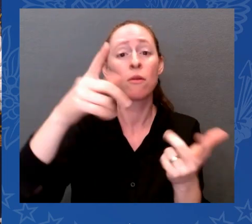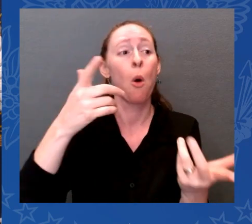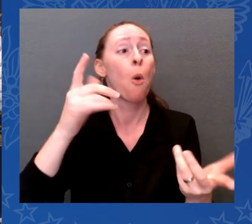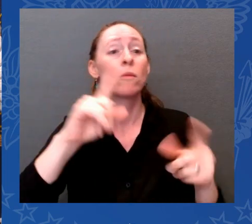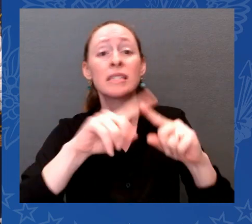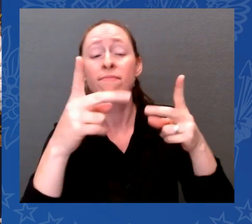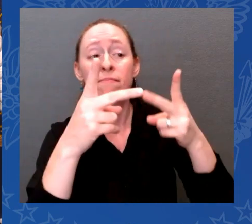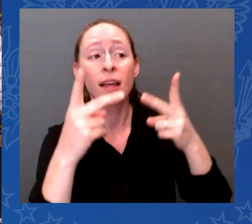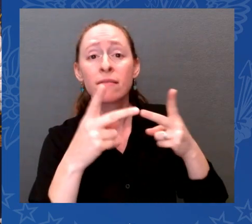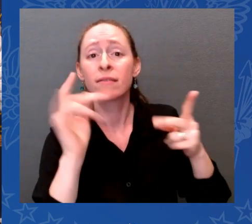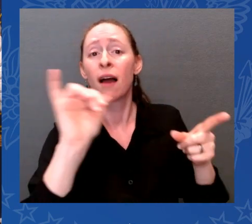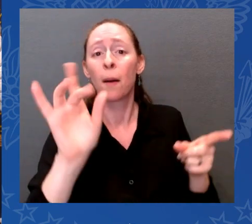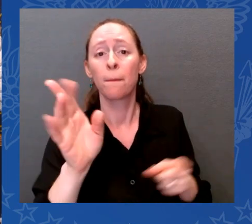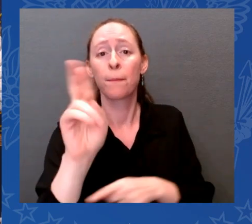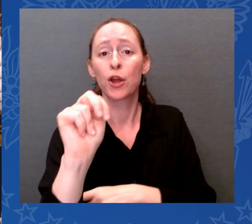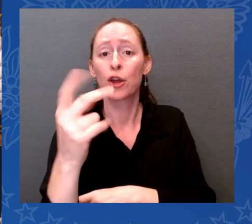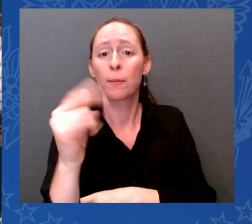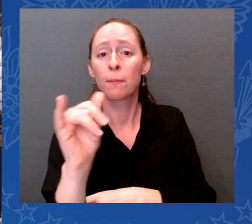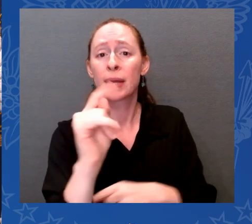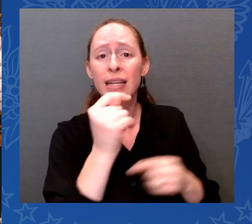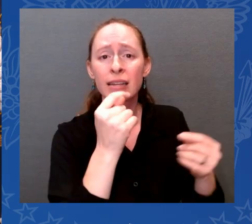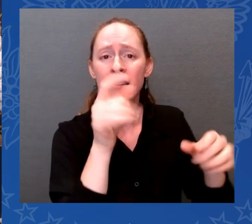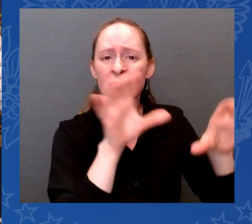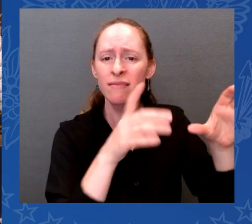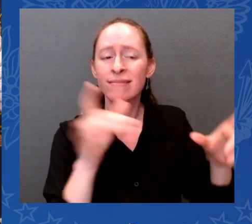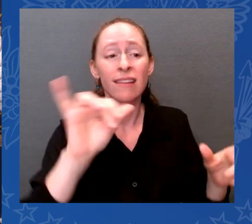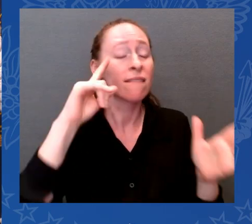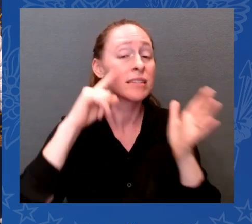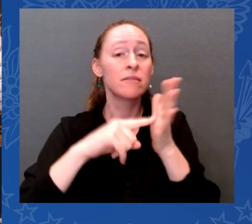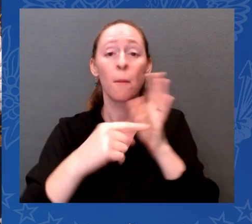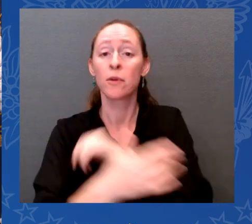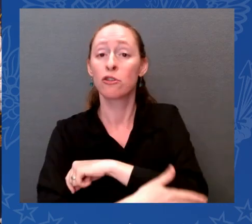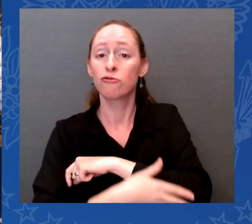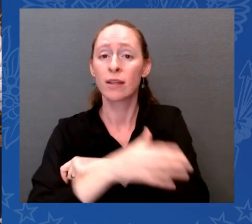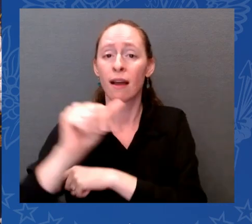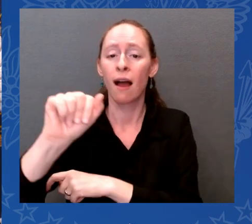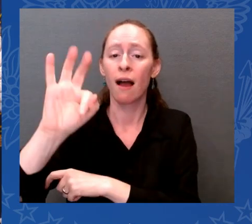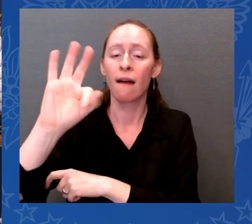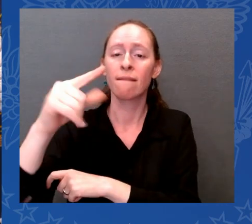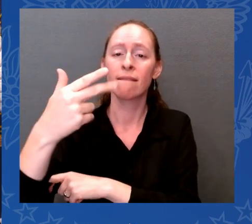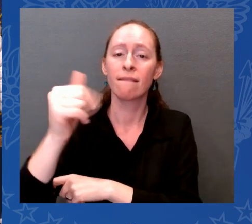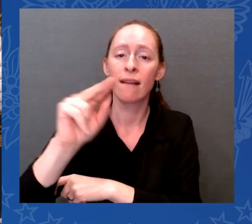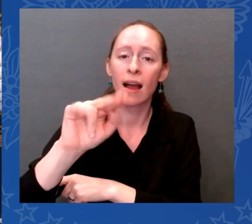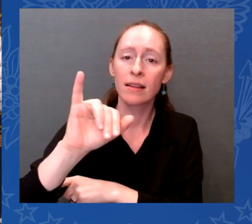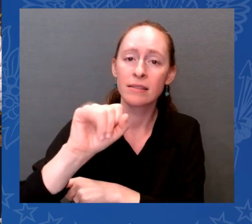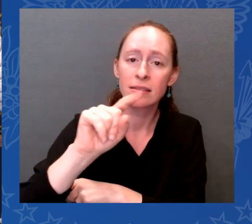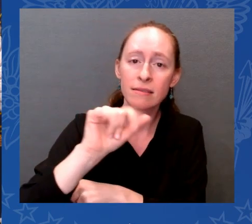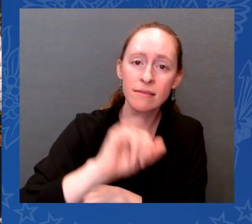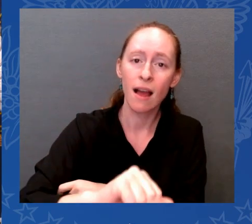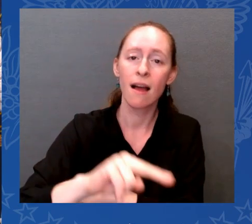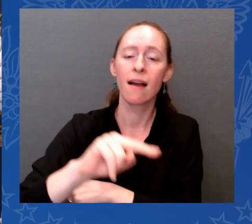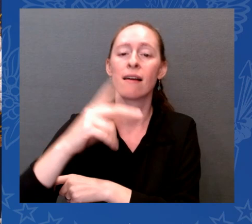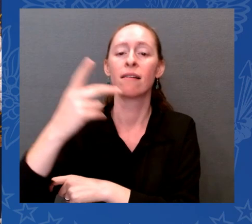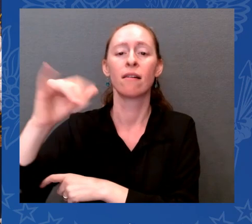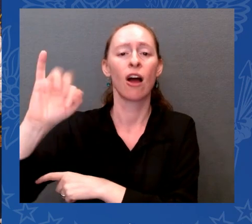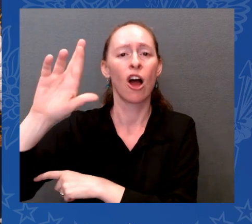that so many of our soldiers -- we finally got it passed so that we can care for their families if they've been --